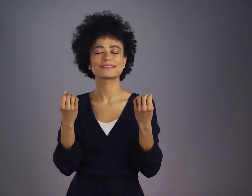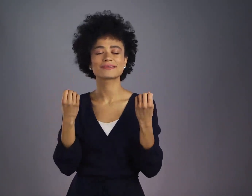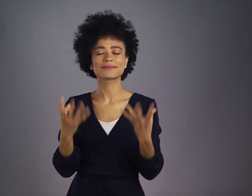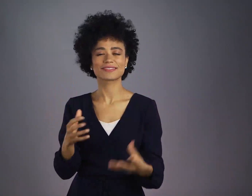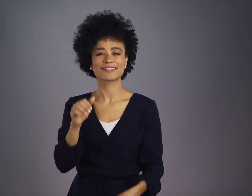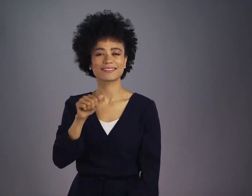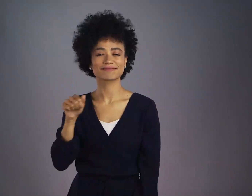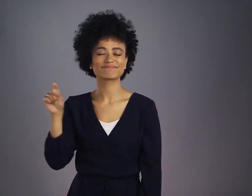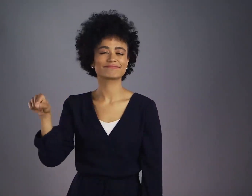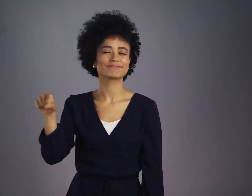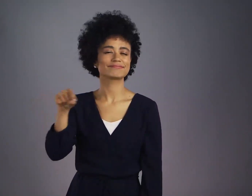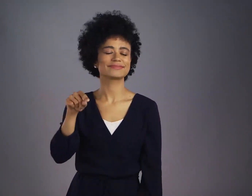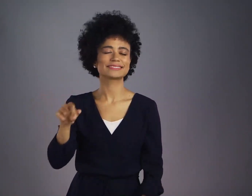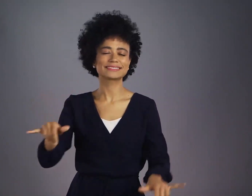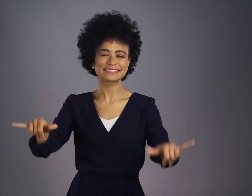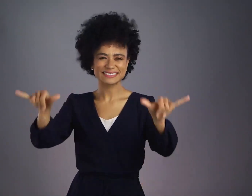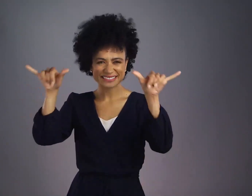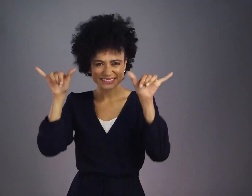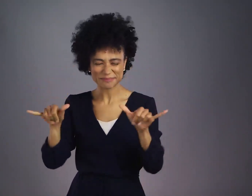Many of Alcoholics Anonymous were like that.